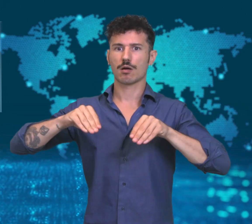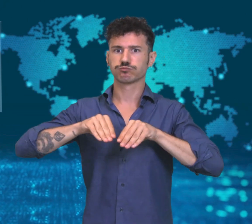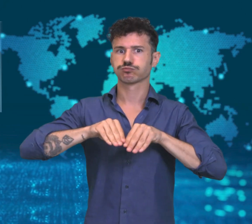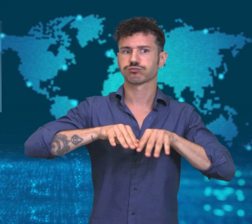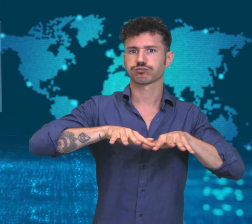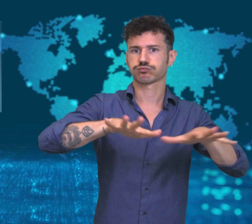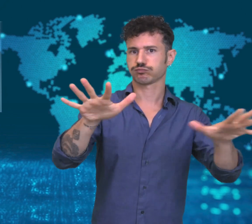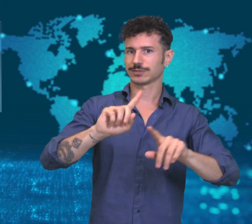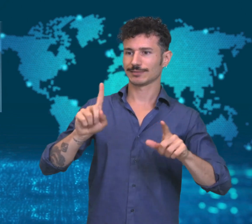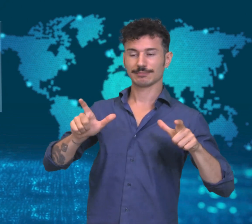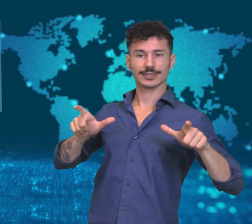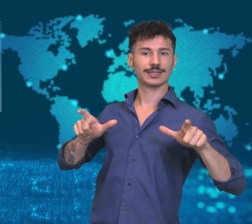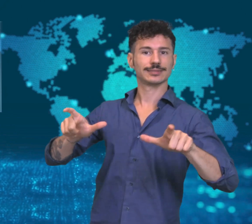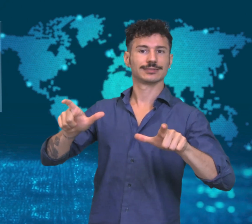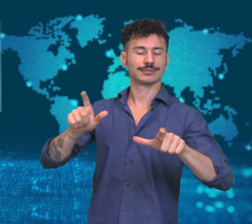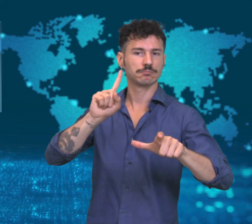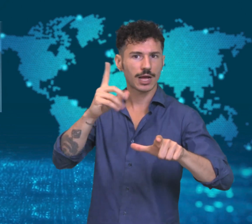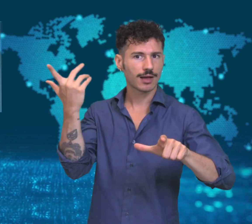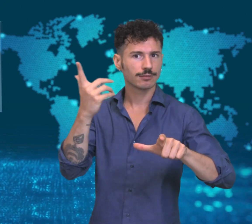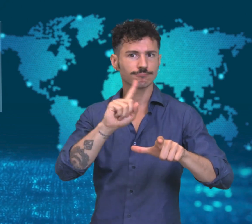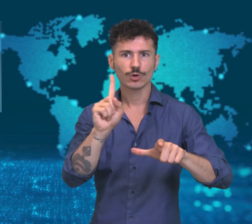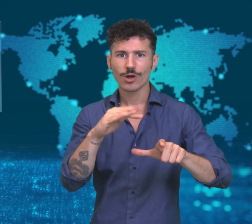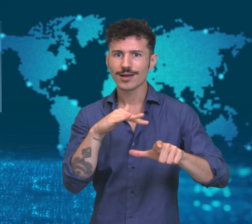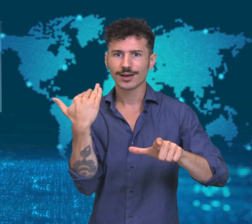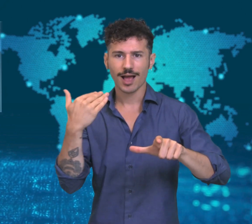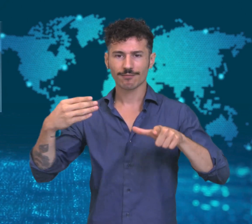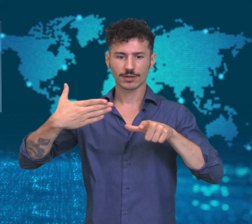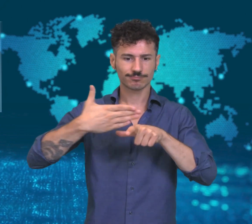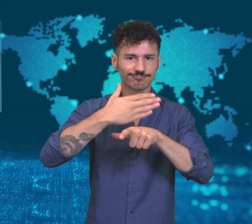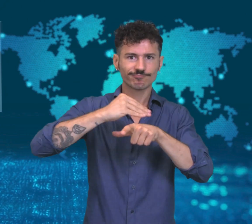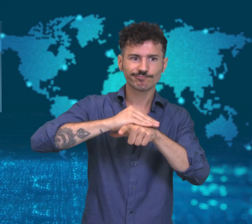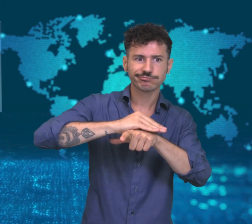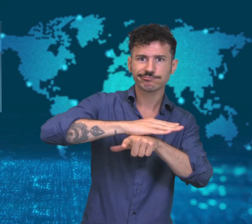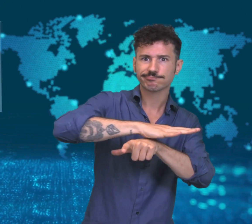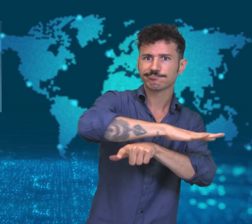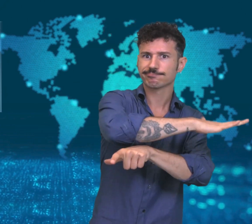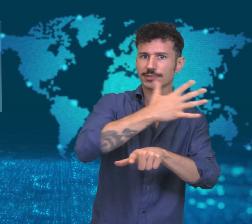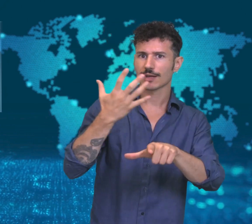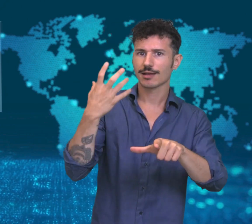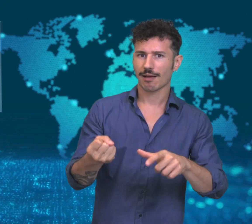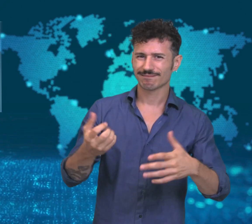prevent the oil from polluting shores and water,